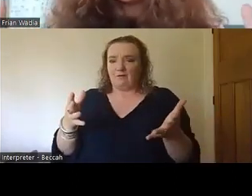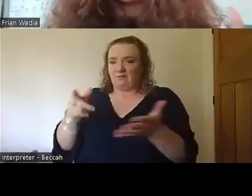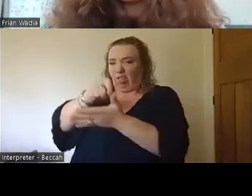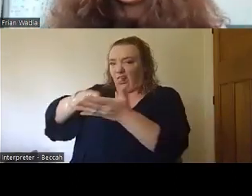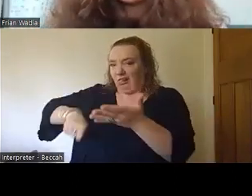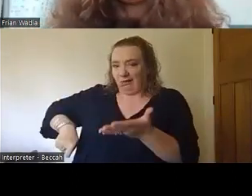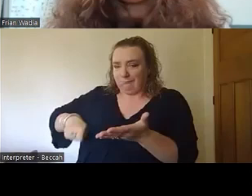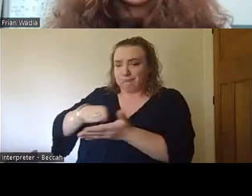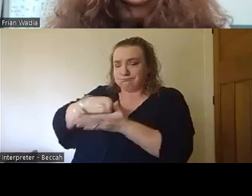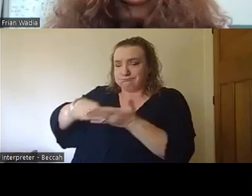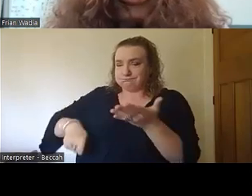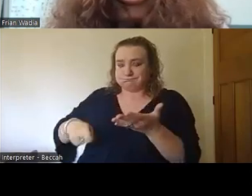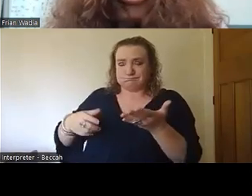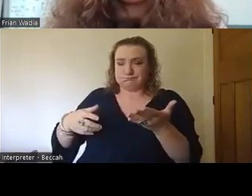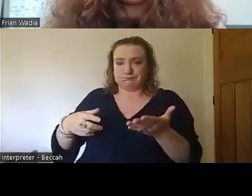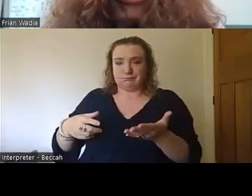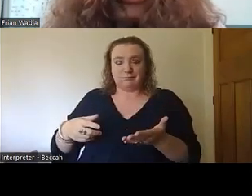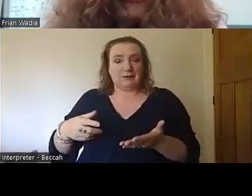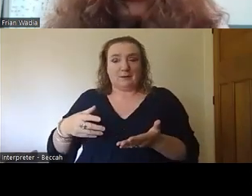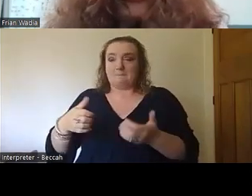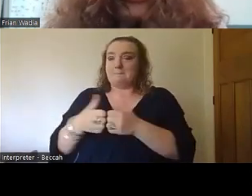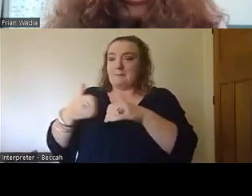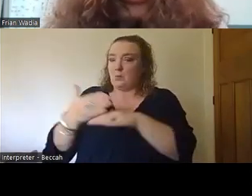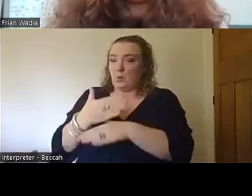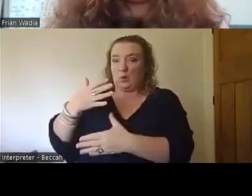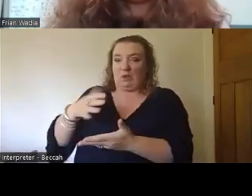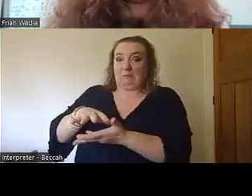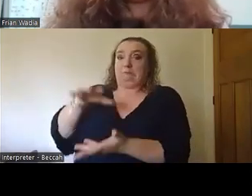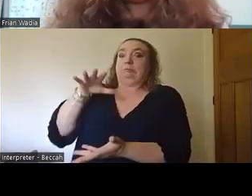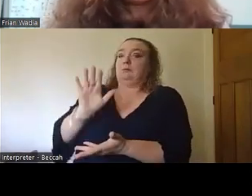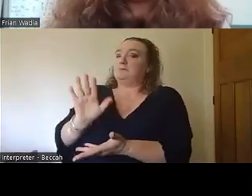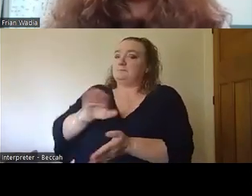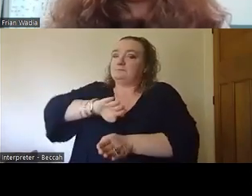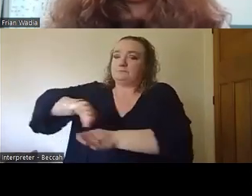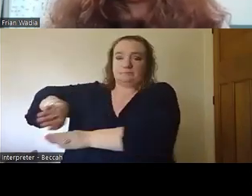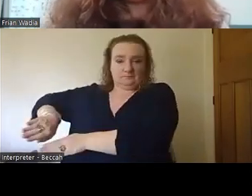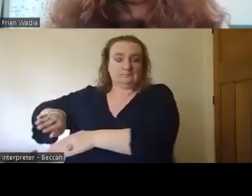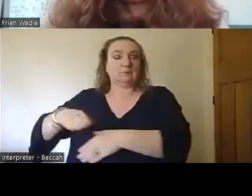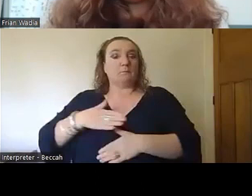and sort of paperwork for families so to speak, and disabled people, but everything else.